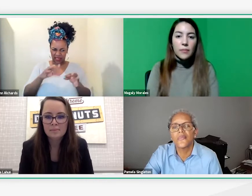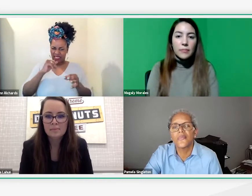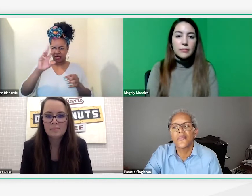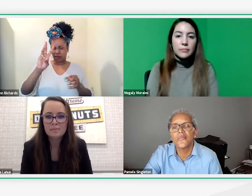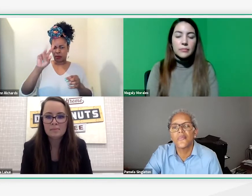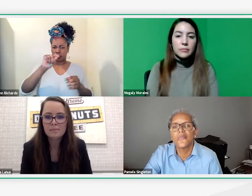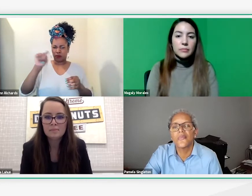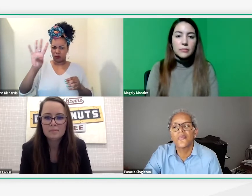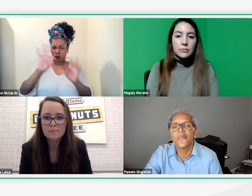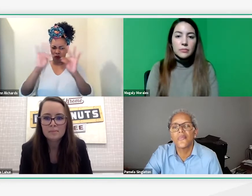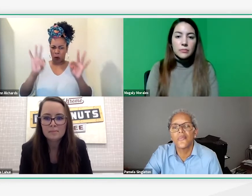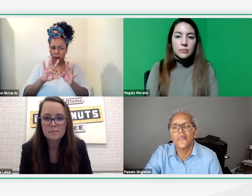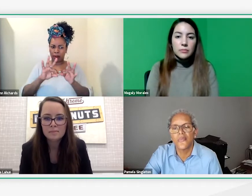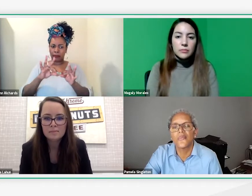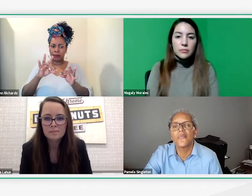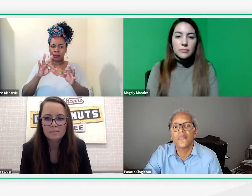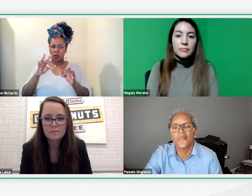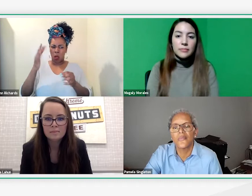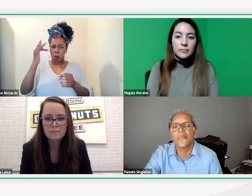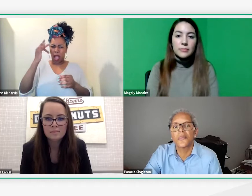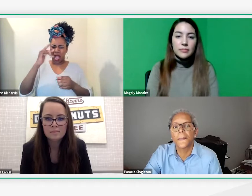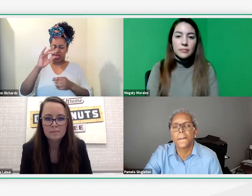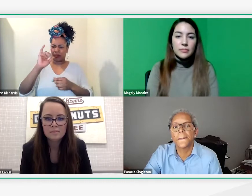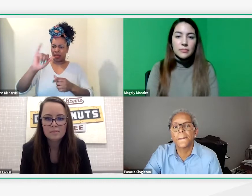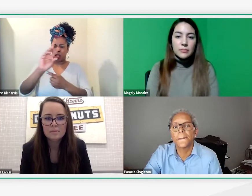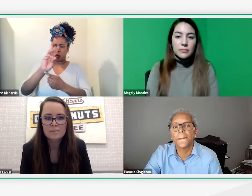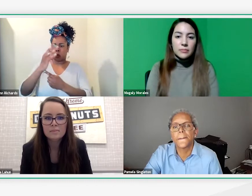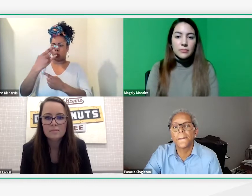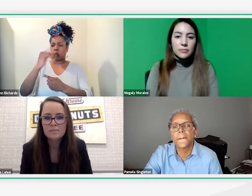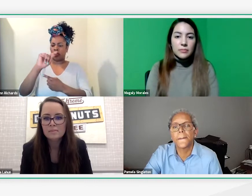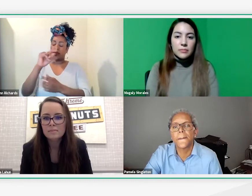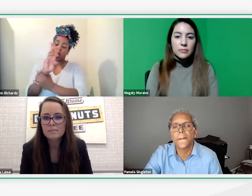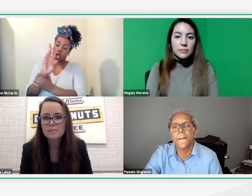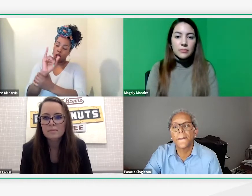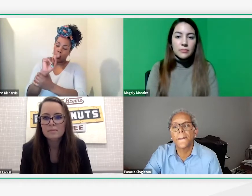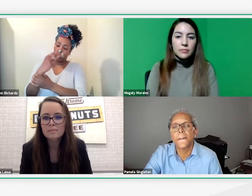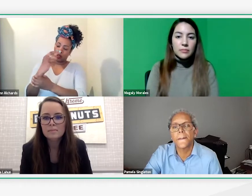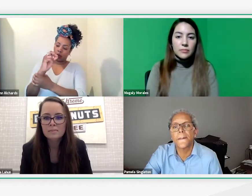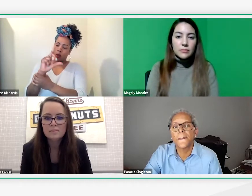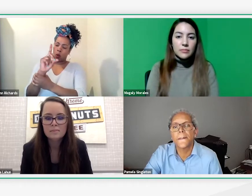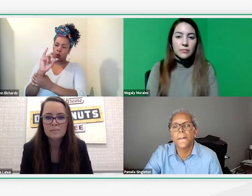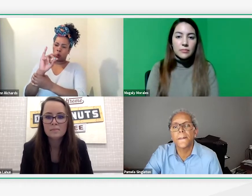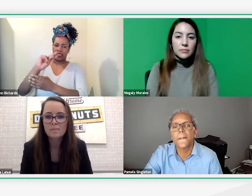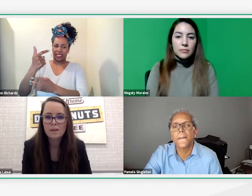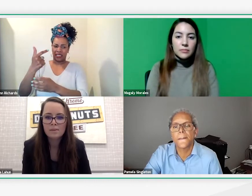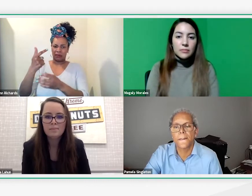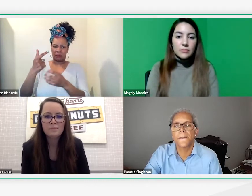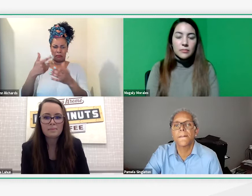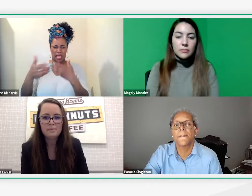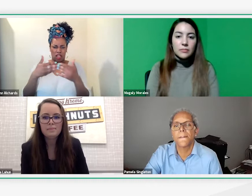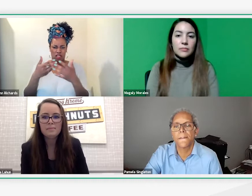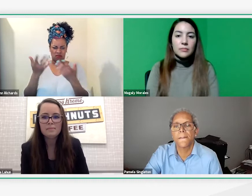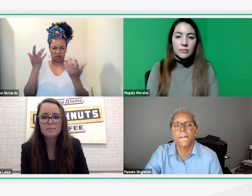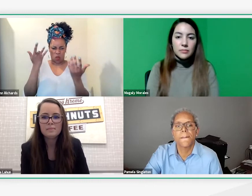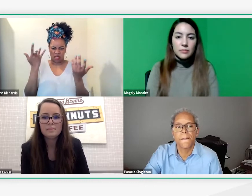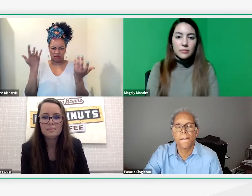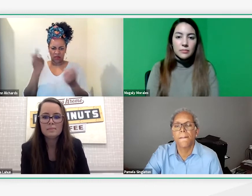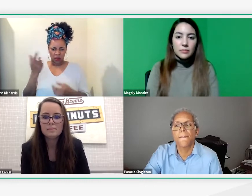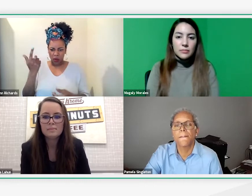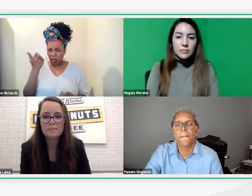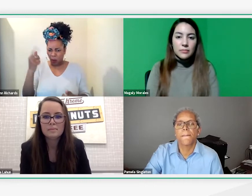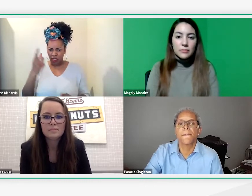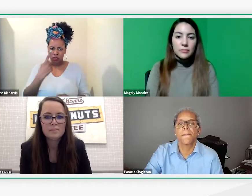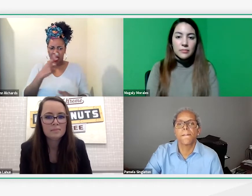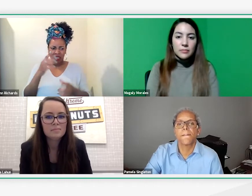tax season. You have this form called a W-4. What is withholding, and why does it matter?